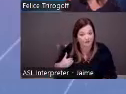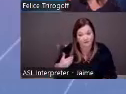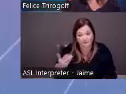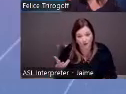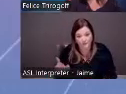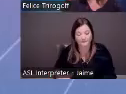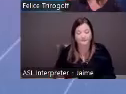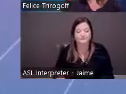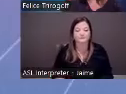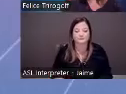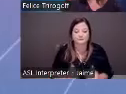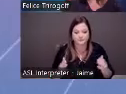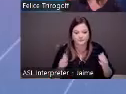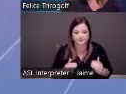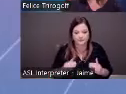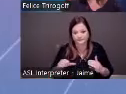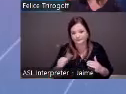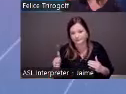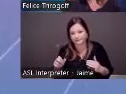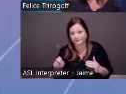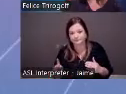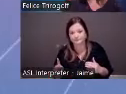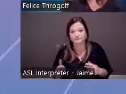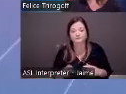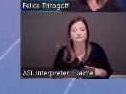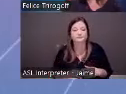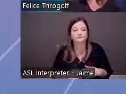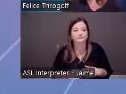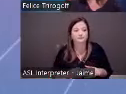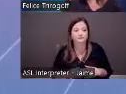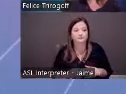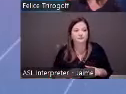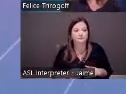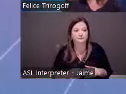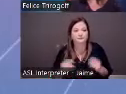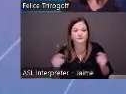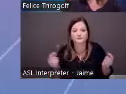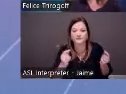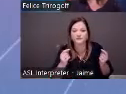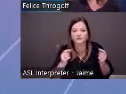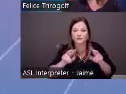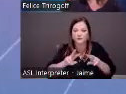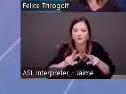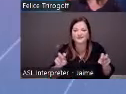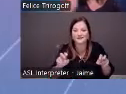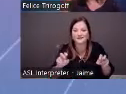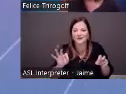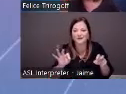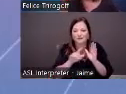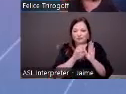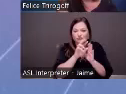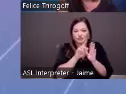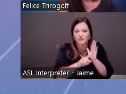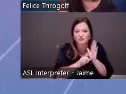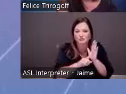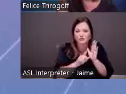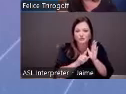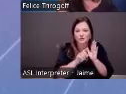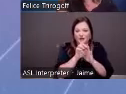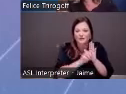Another opportunity would be to do an assessment of the Research Ethics for All training or our adaptation of it